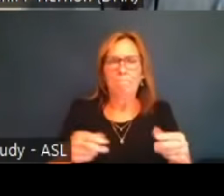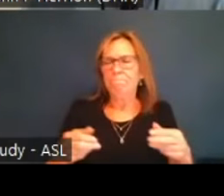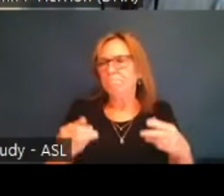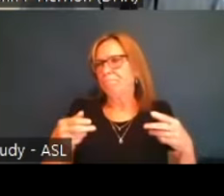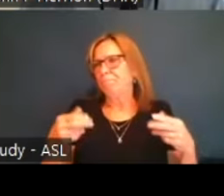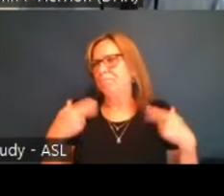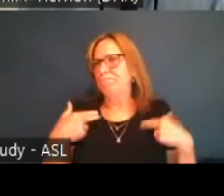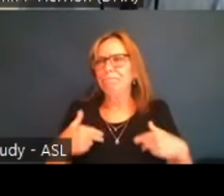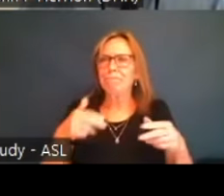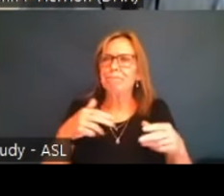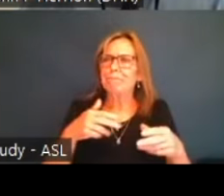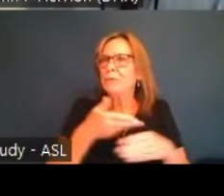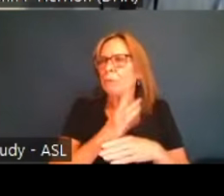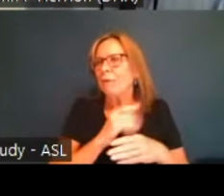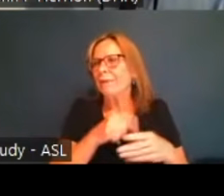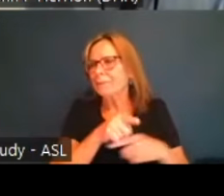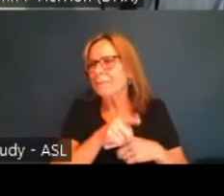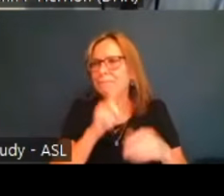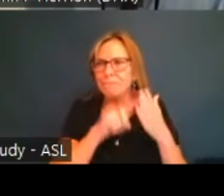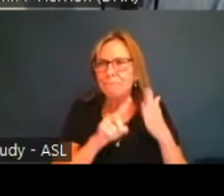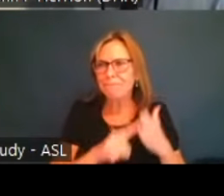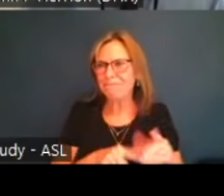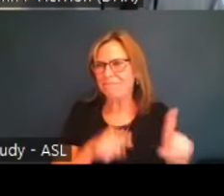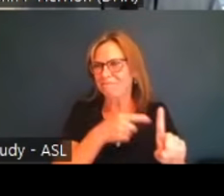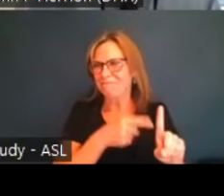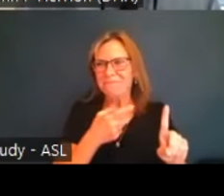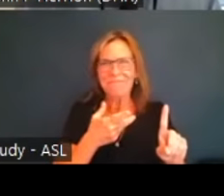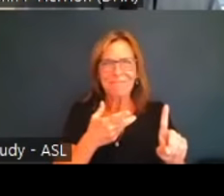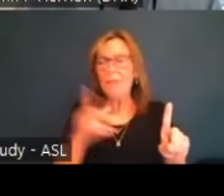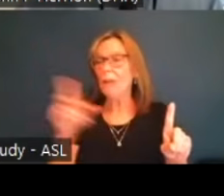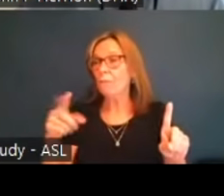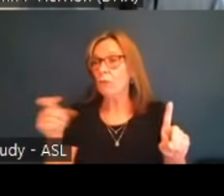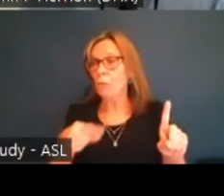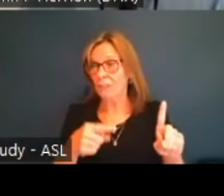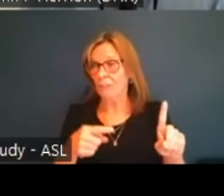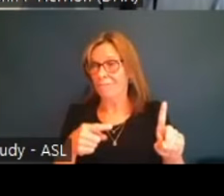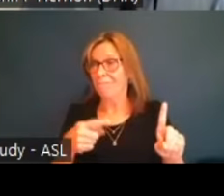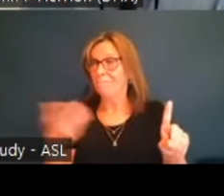yes, okay, Has the dog been professionally trained? Yes,